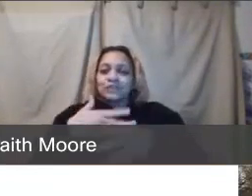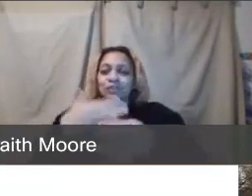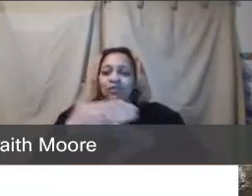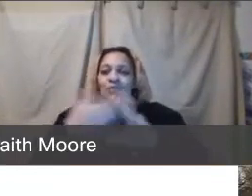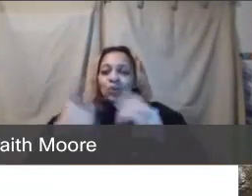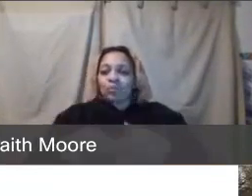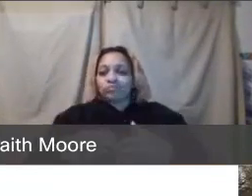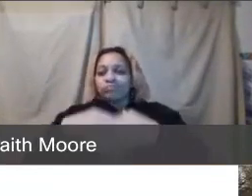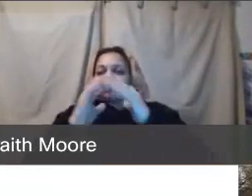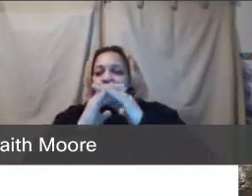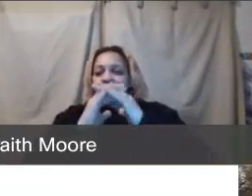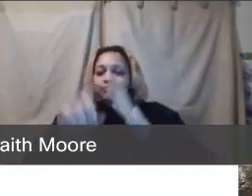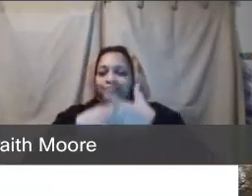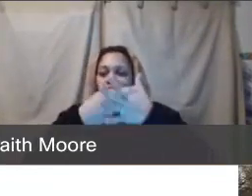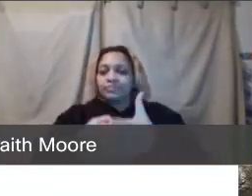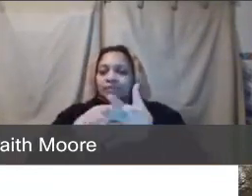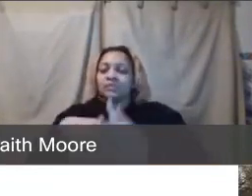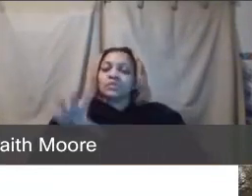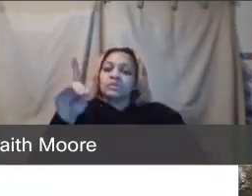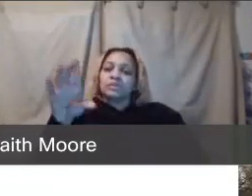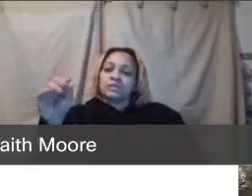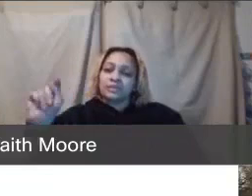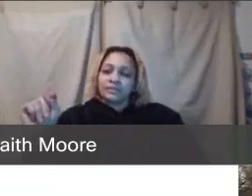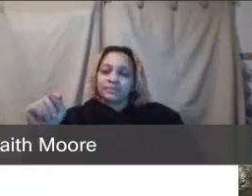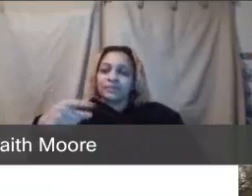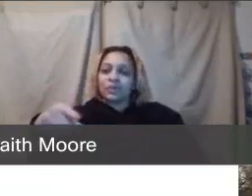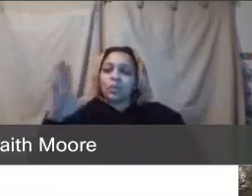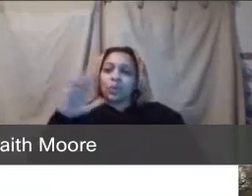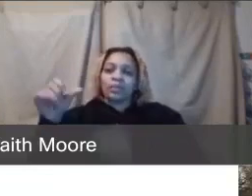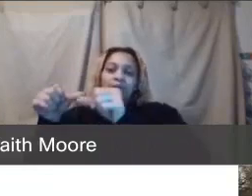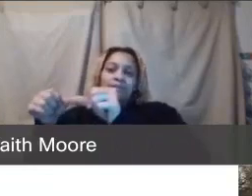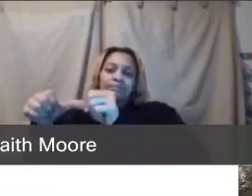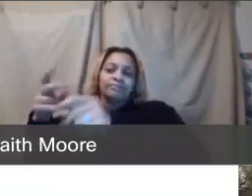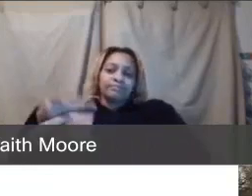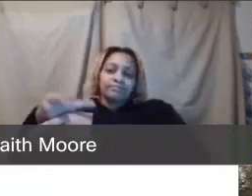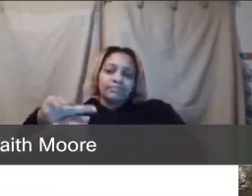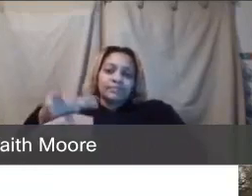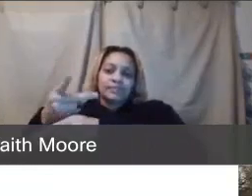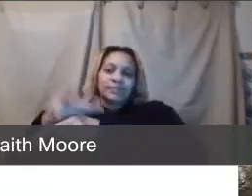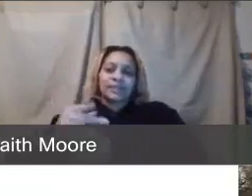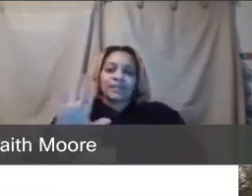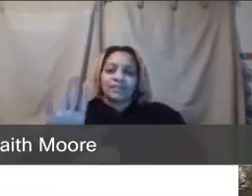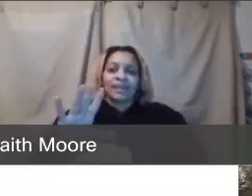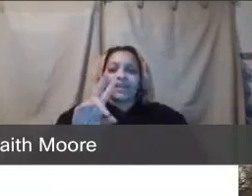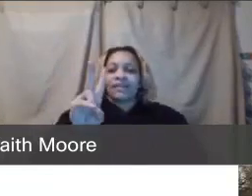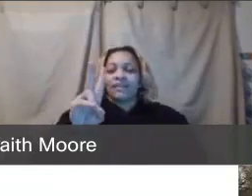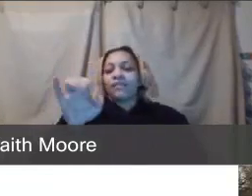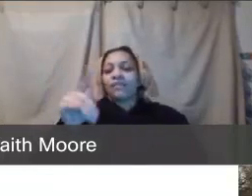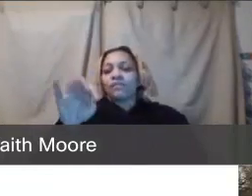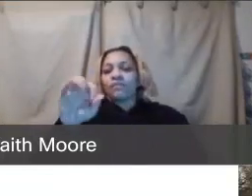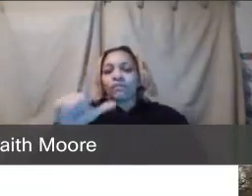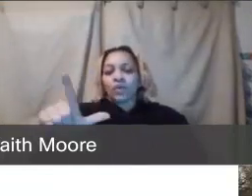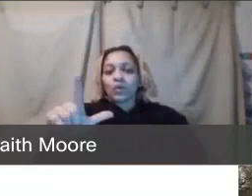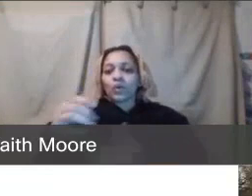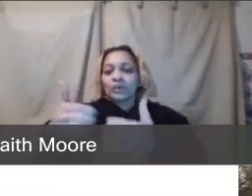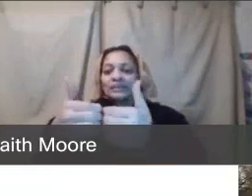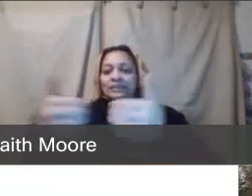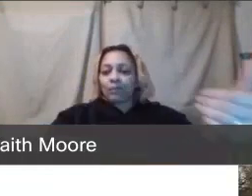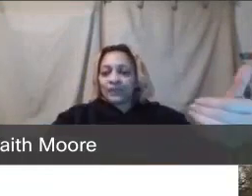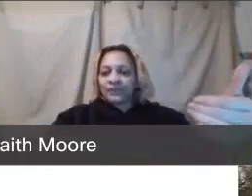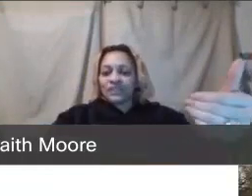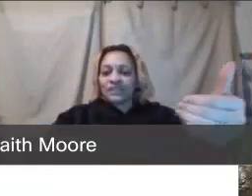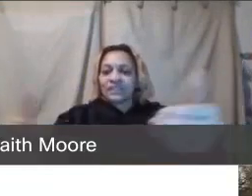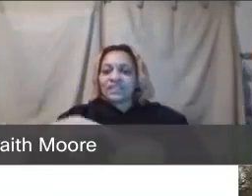So, you know, it's going to maintain the critical separation on this project as you see there, they can put it down. So they can make sure that they maintain it.